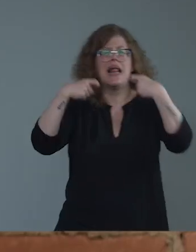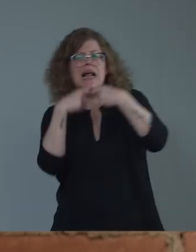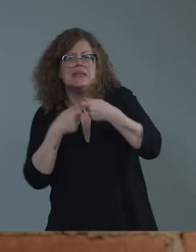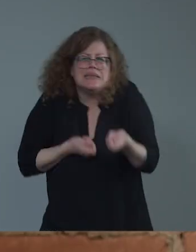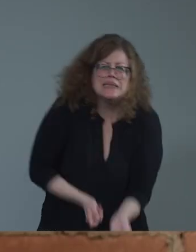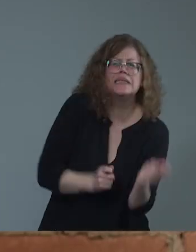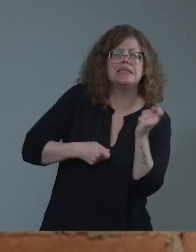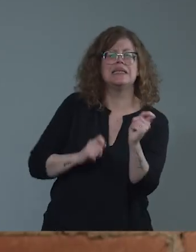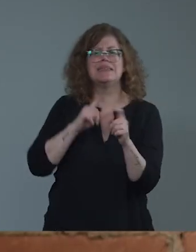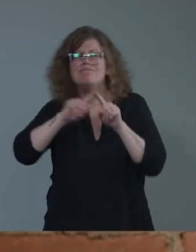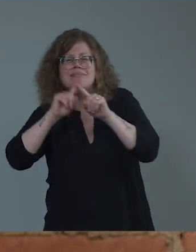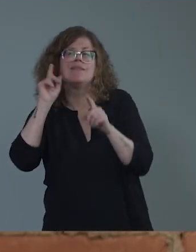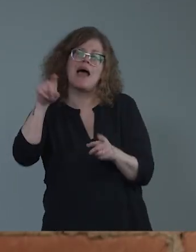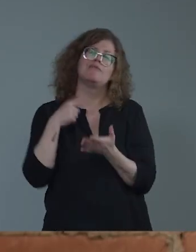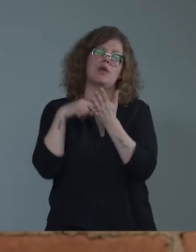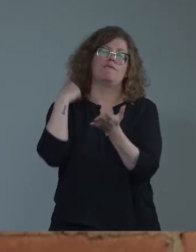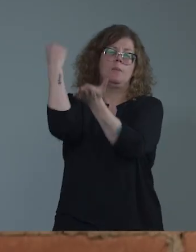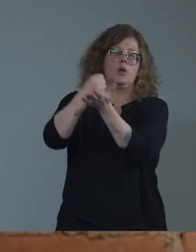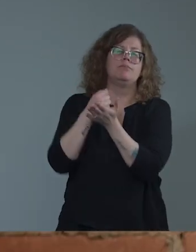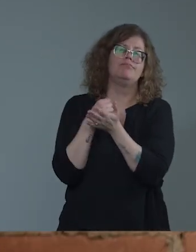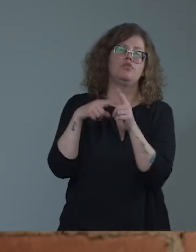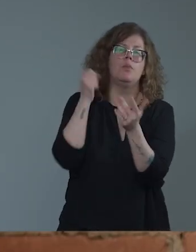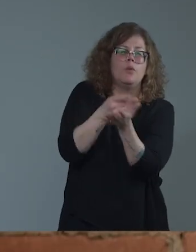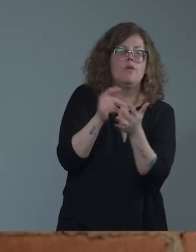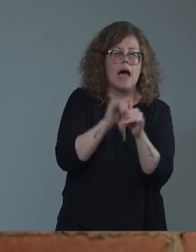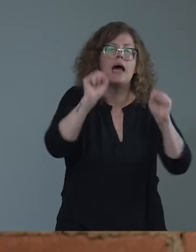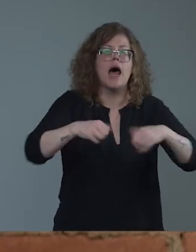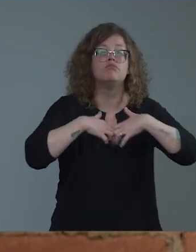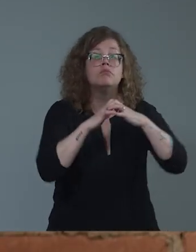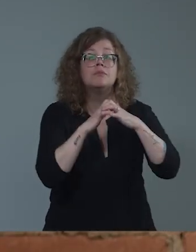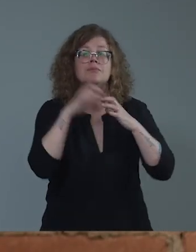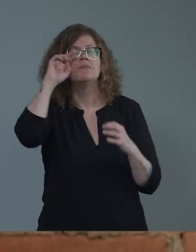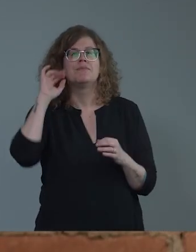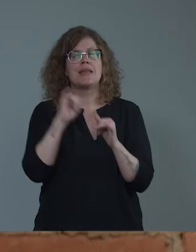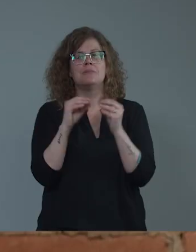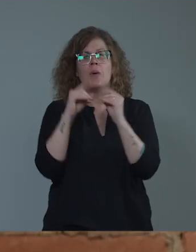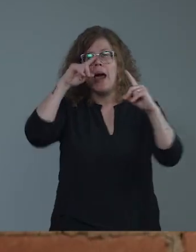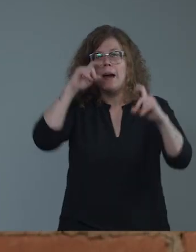The detailed design phase is by far the most onerous phase of a public art project,